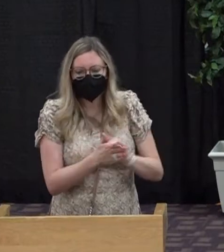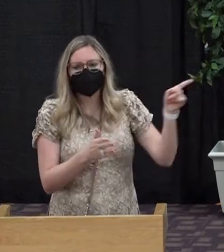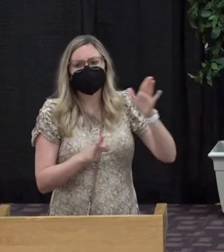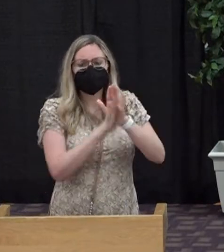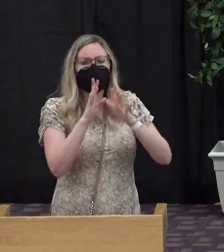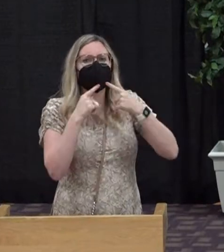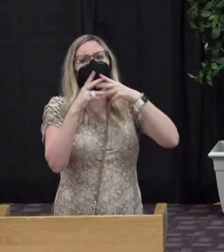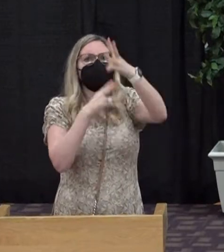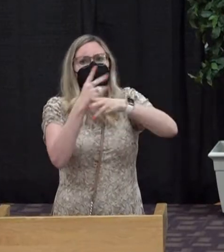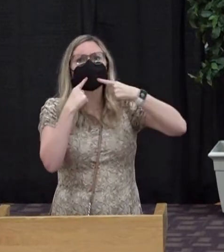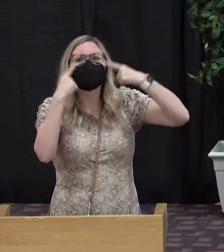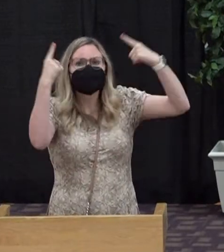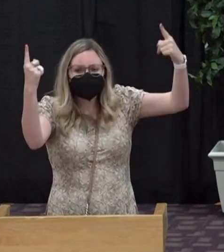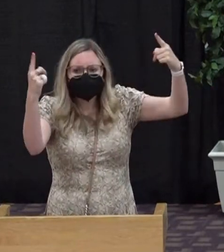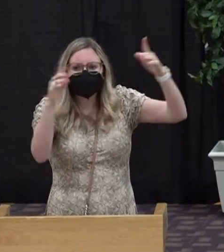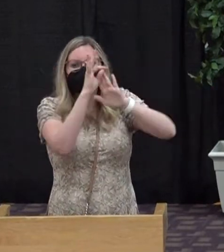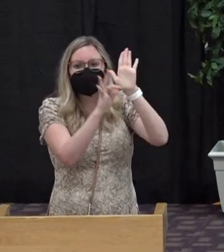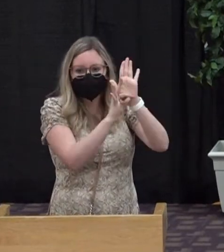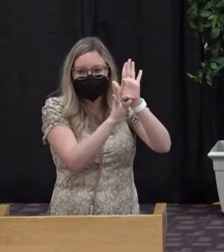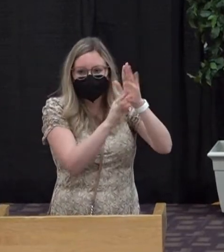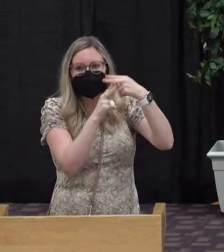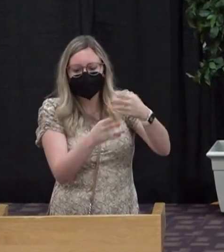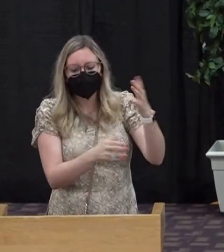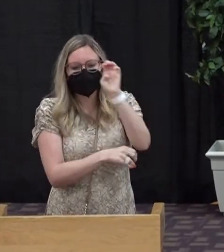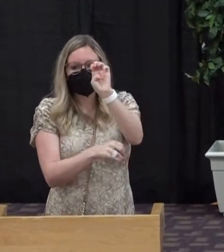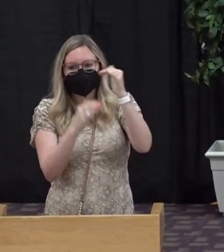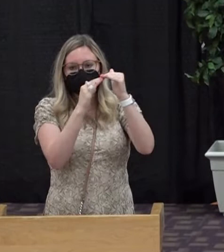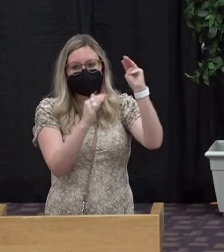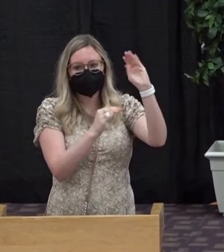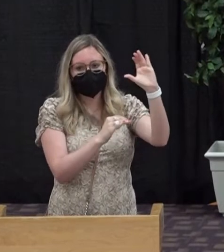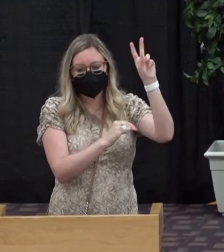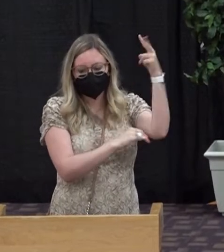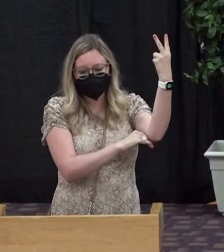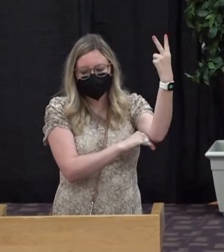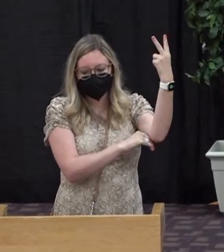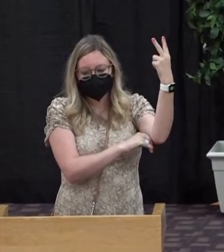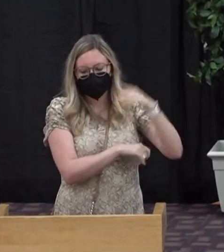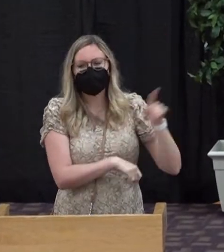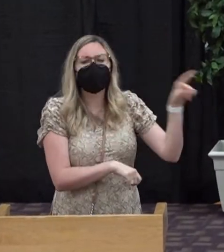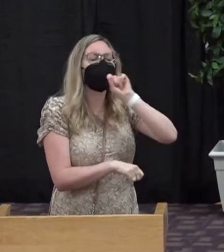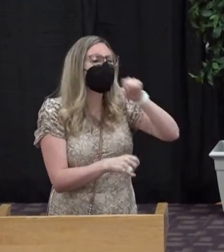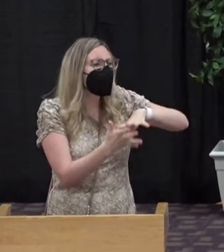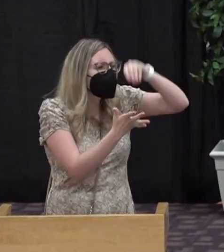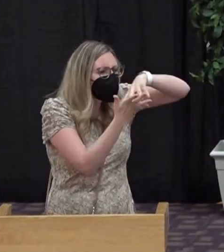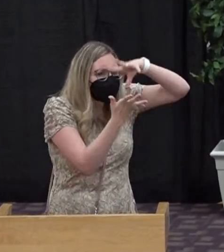He is a theorist who developed and is world-renowned, e=mc squared.